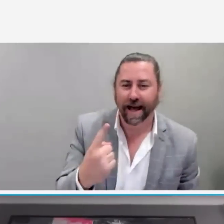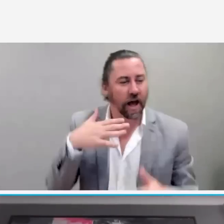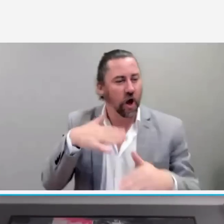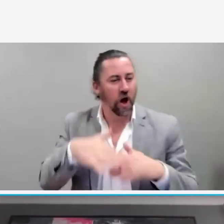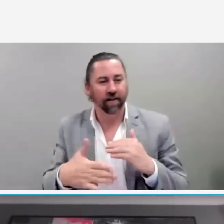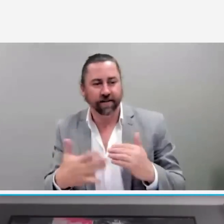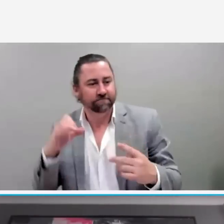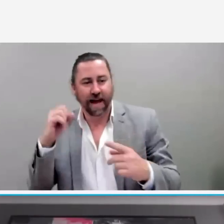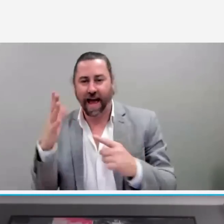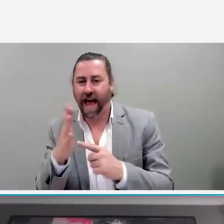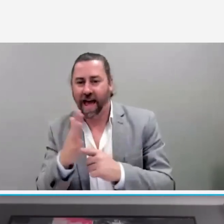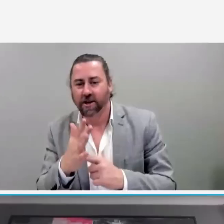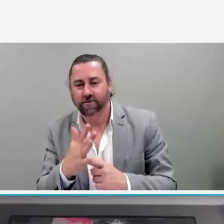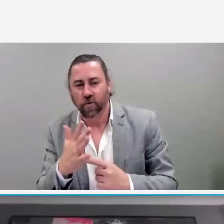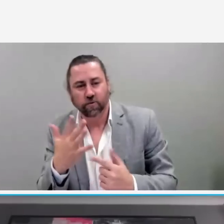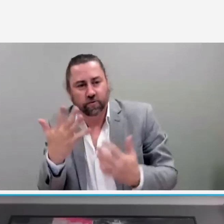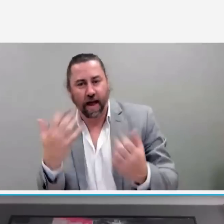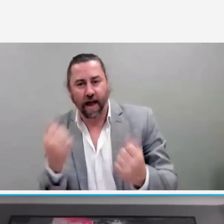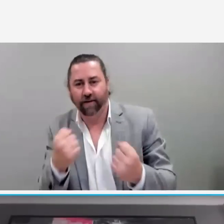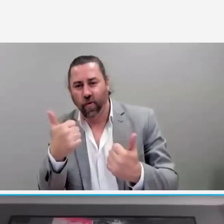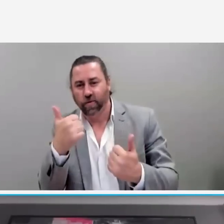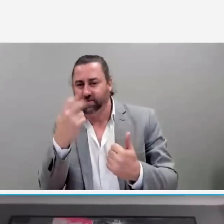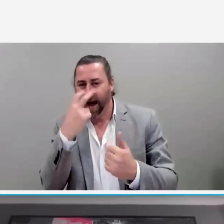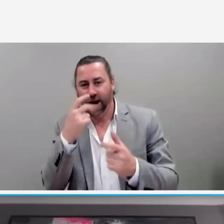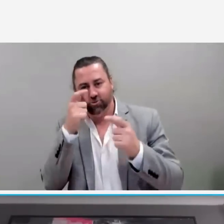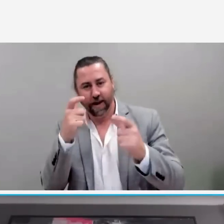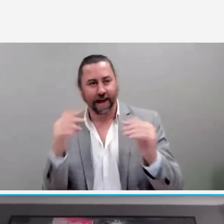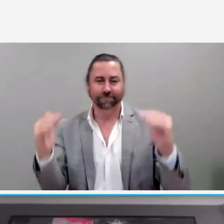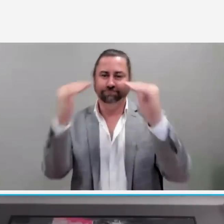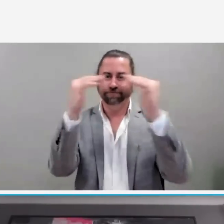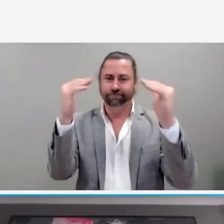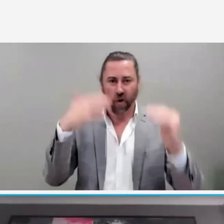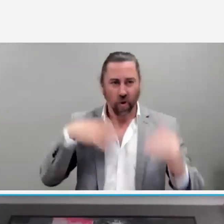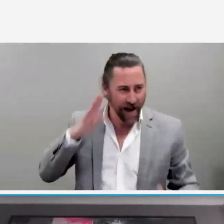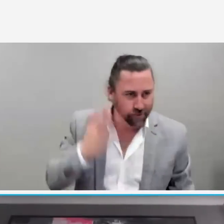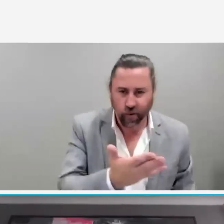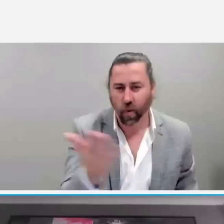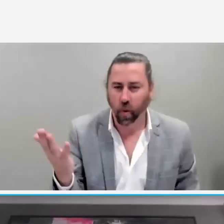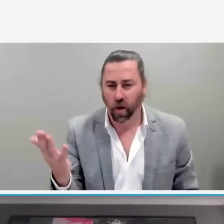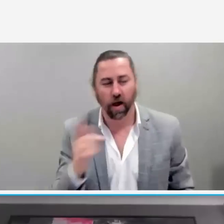It encourages everyone including older Australians to have their voices heard. The message goes on further to highlight that the